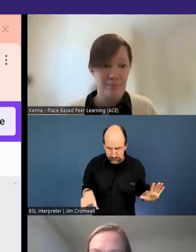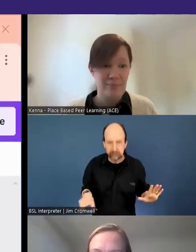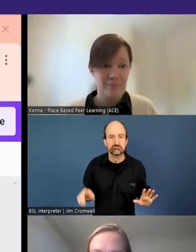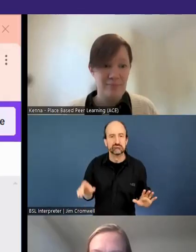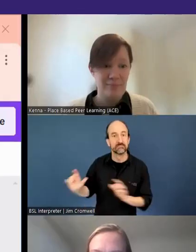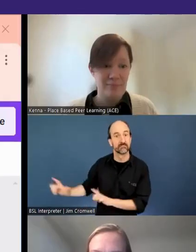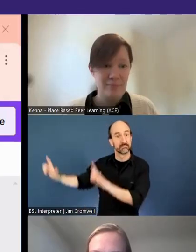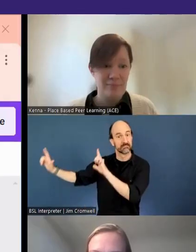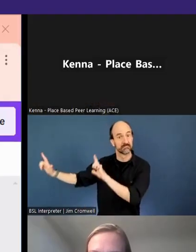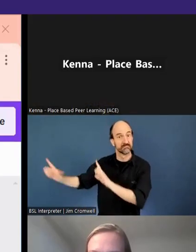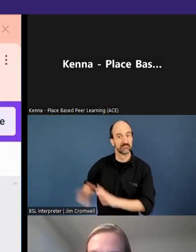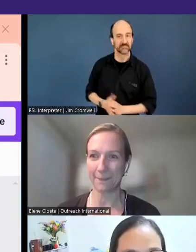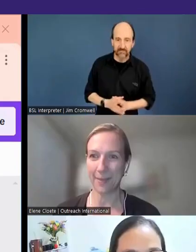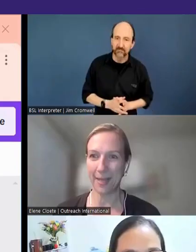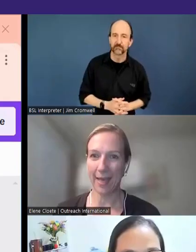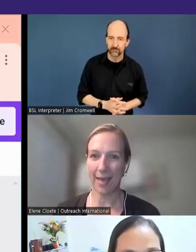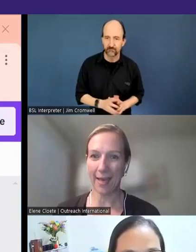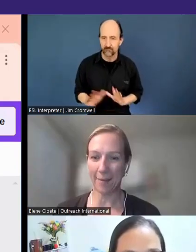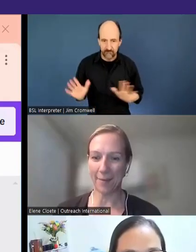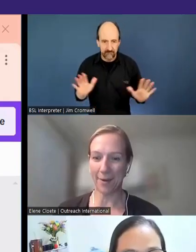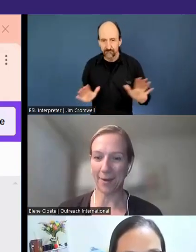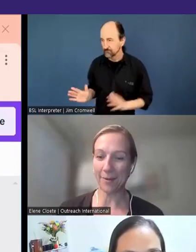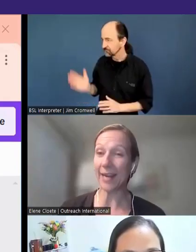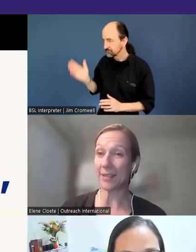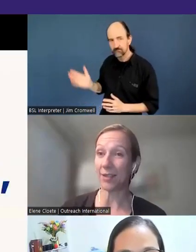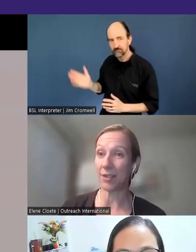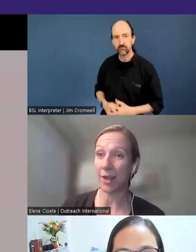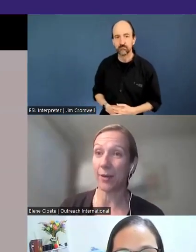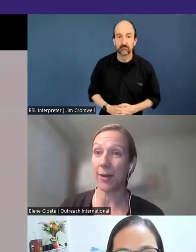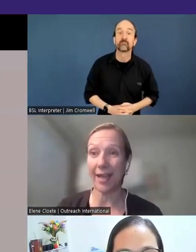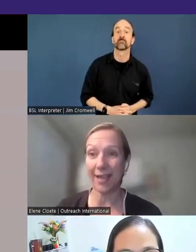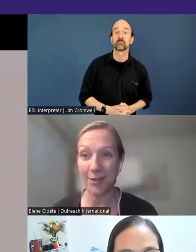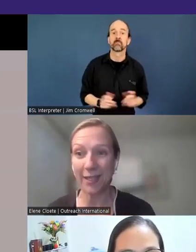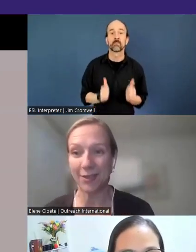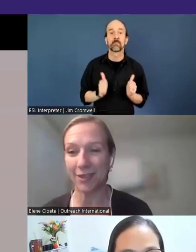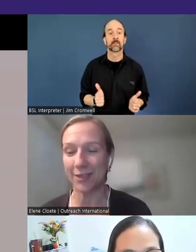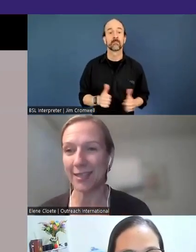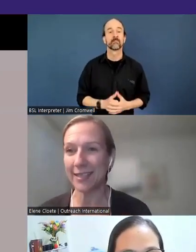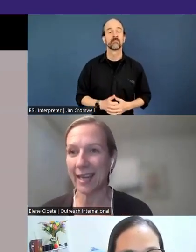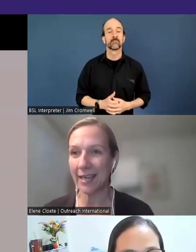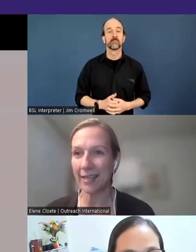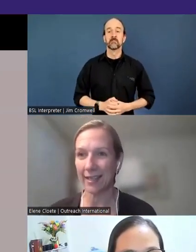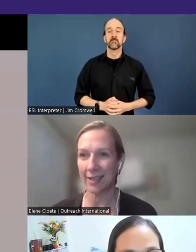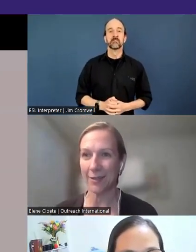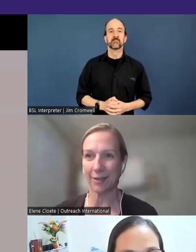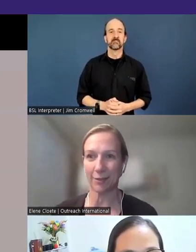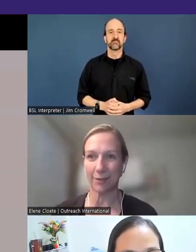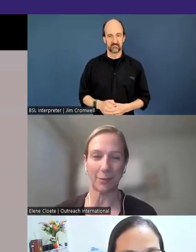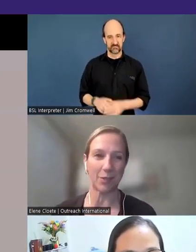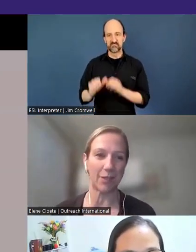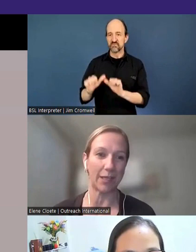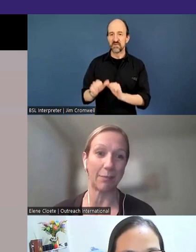technical going here. All right so as you introduced us Kenna, thank you for this opportunity.